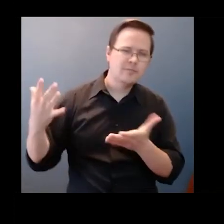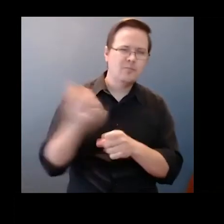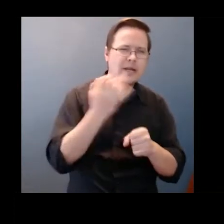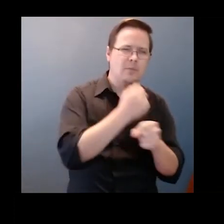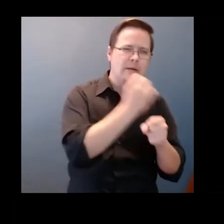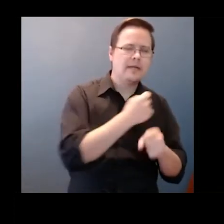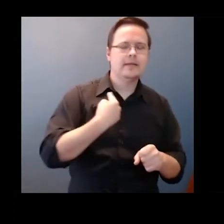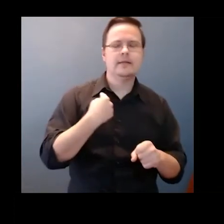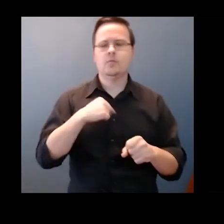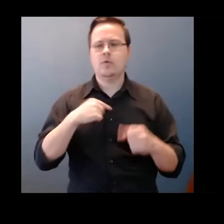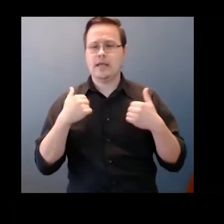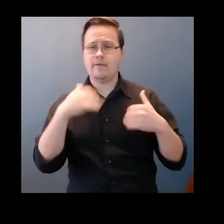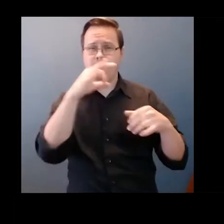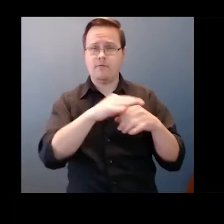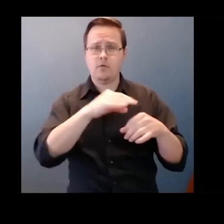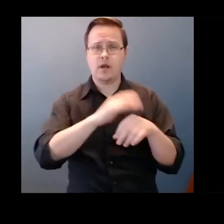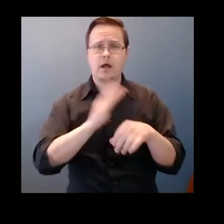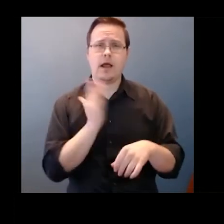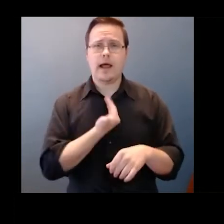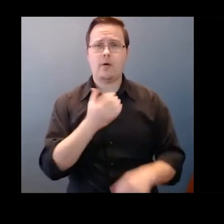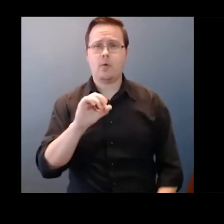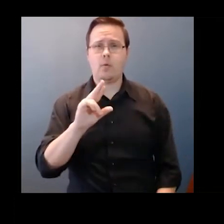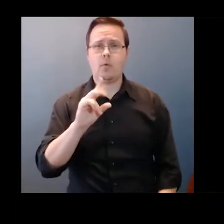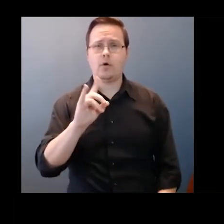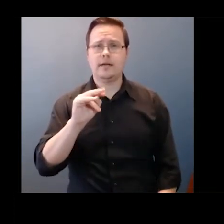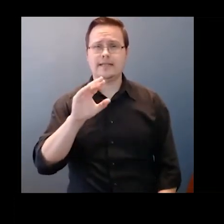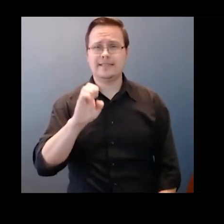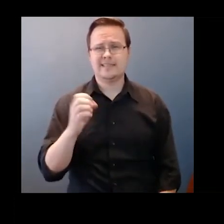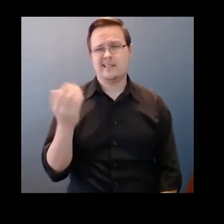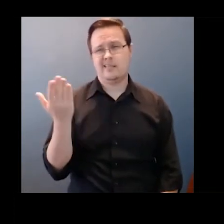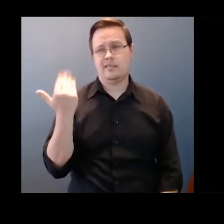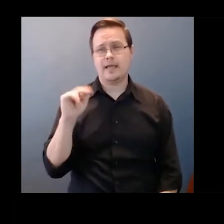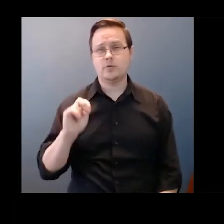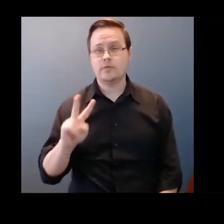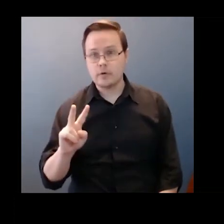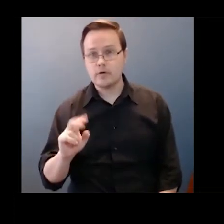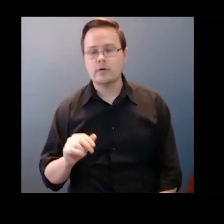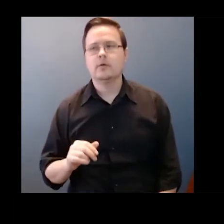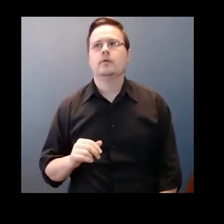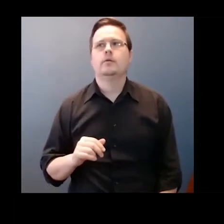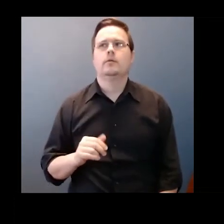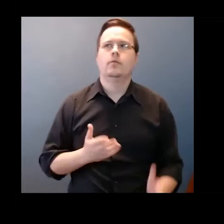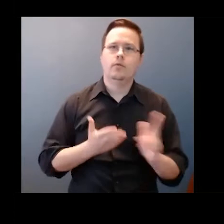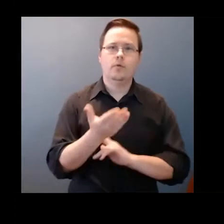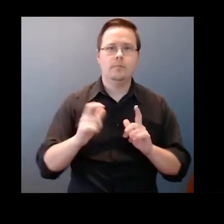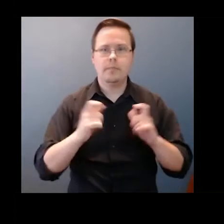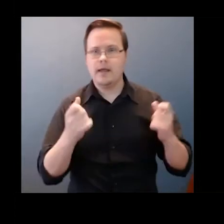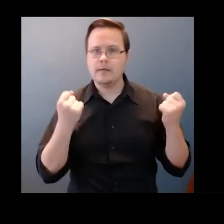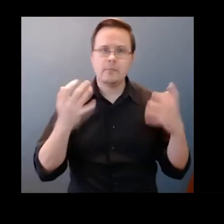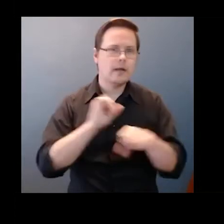vote on our ordinance last November. And through also a big tons of work through our city council champion